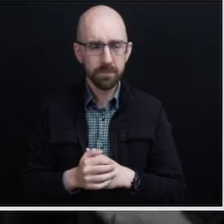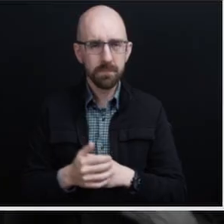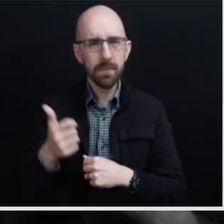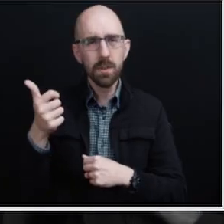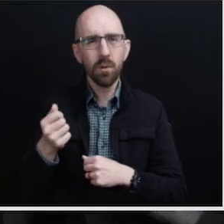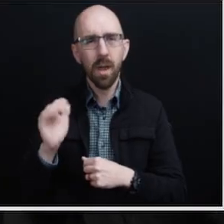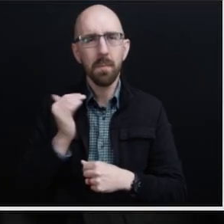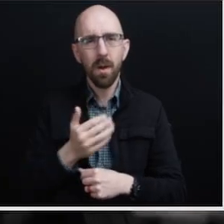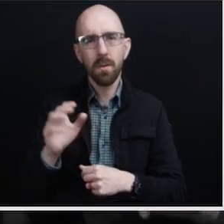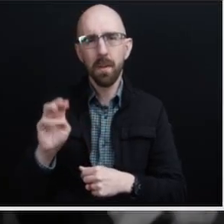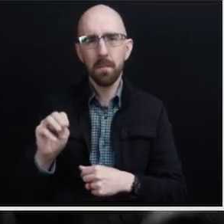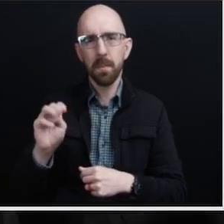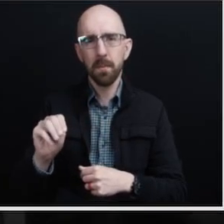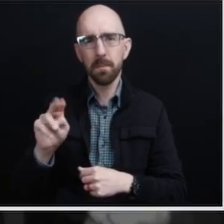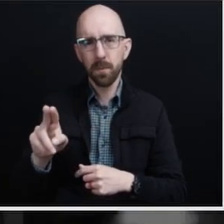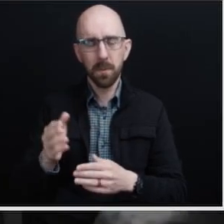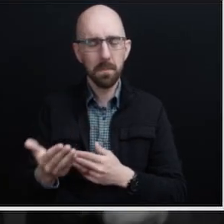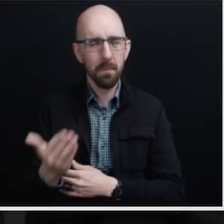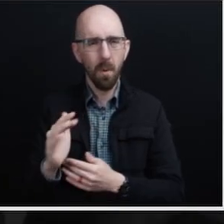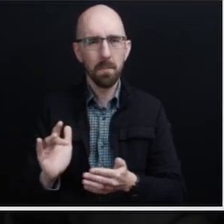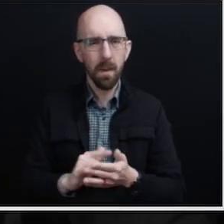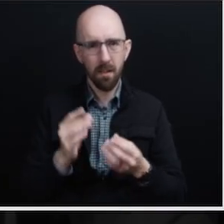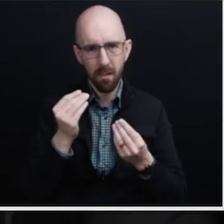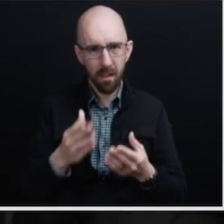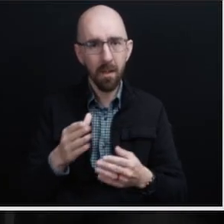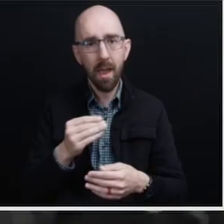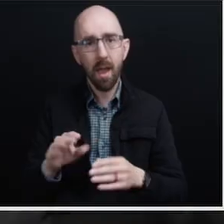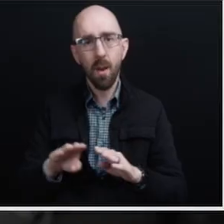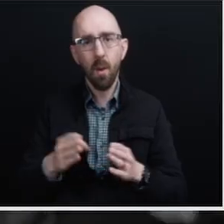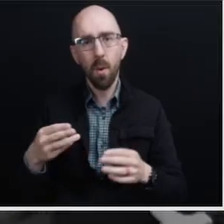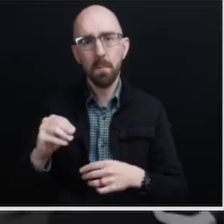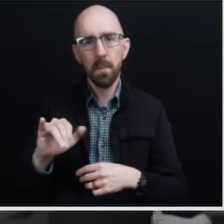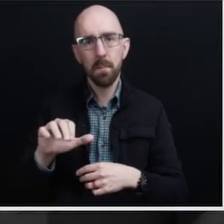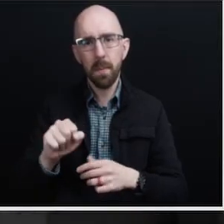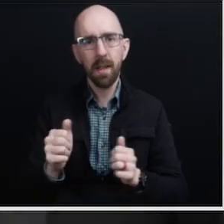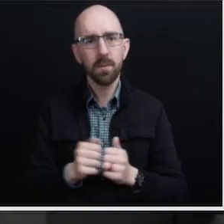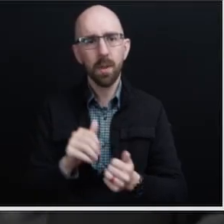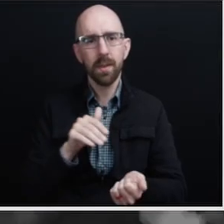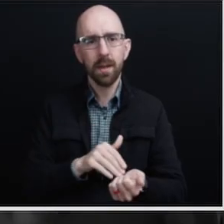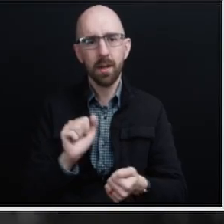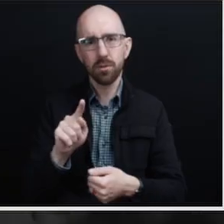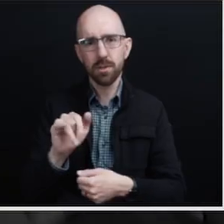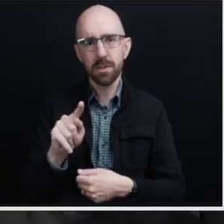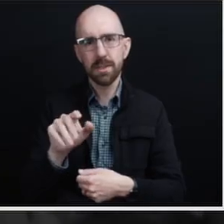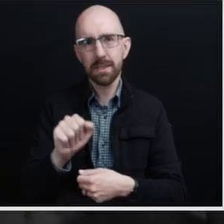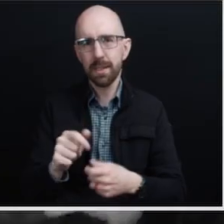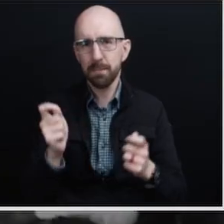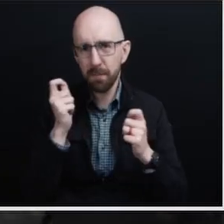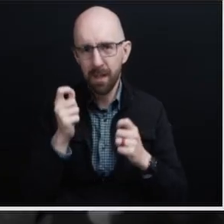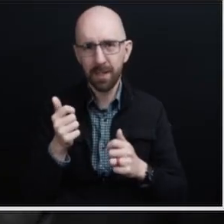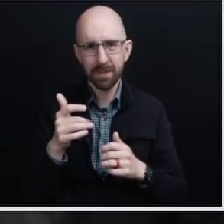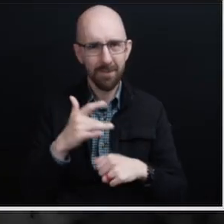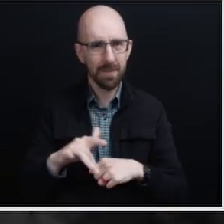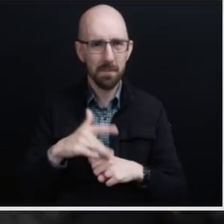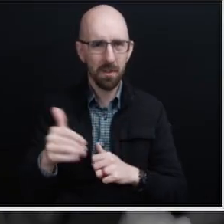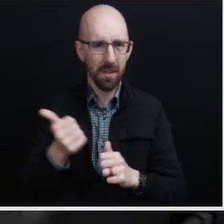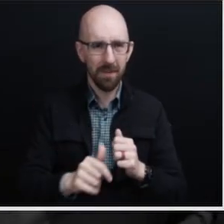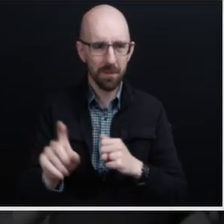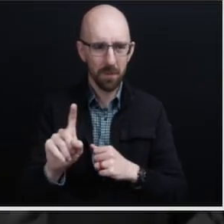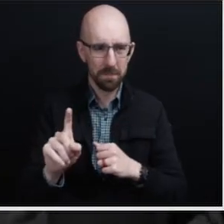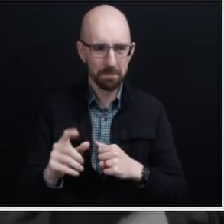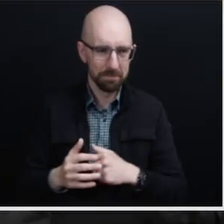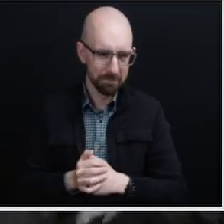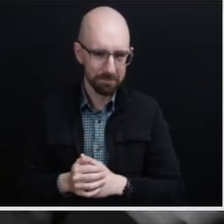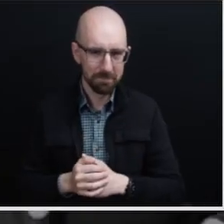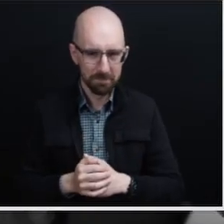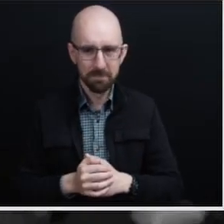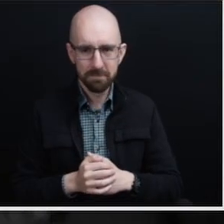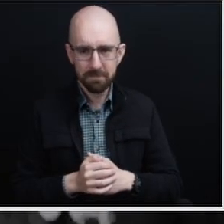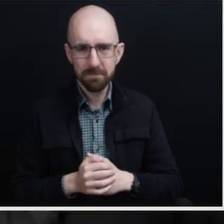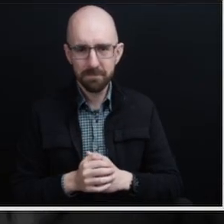medical update and open mics with Dr. Ste's podcast. Now everywhere podcasts are available.